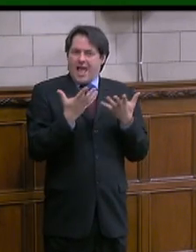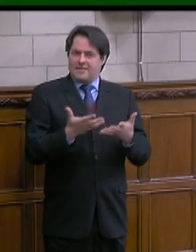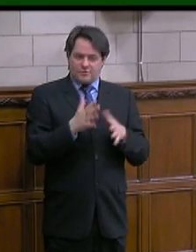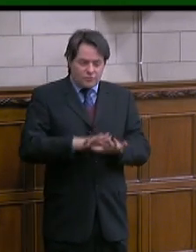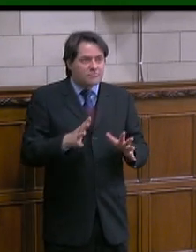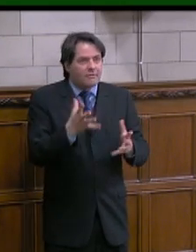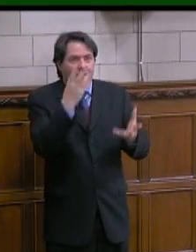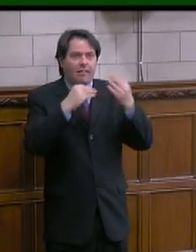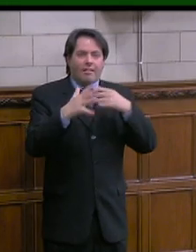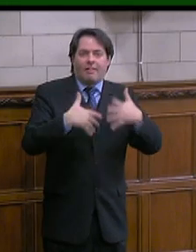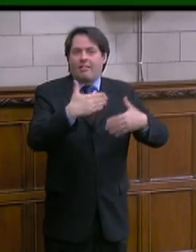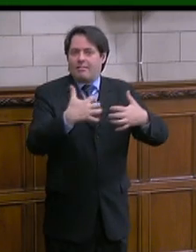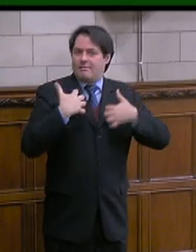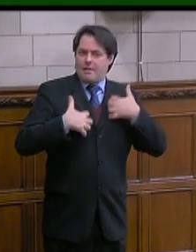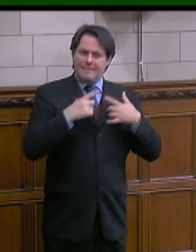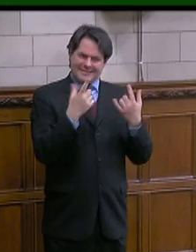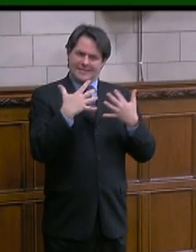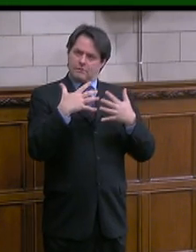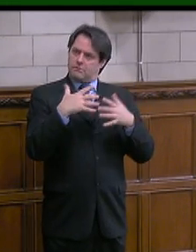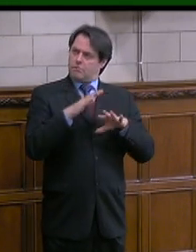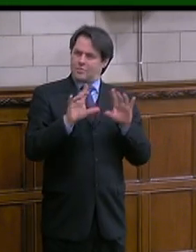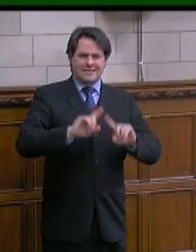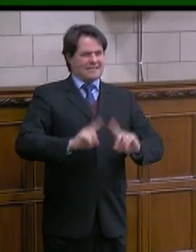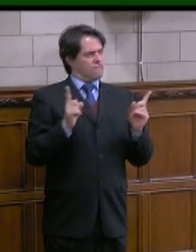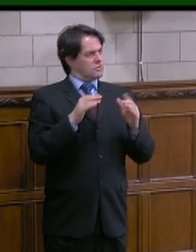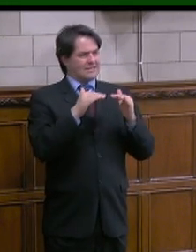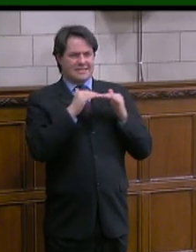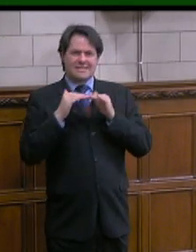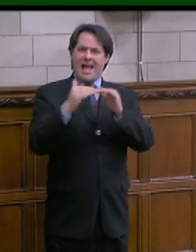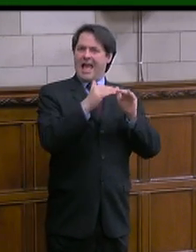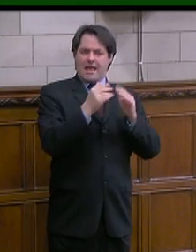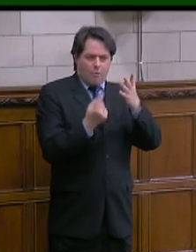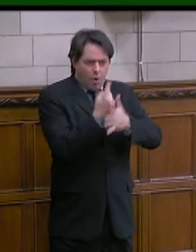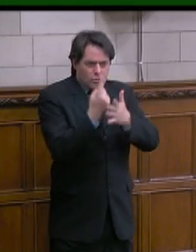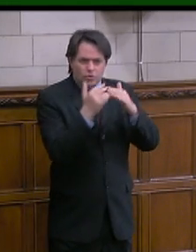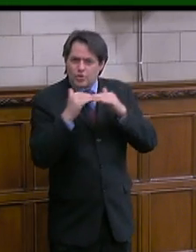It is about integration, not being different, having the same opportunities, having friends,